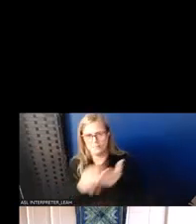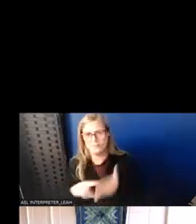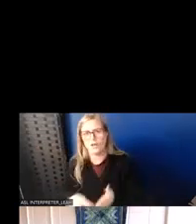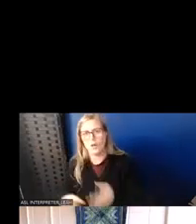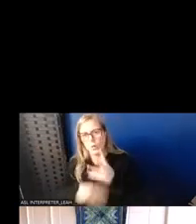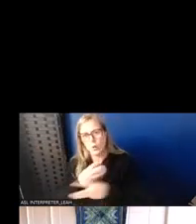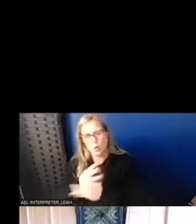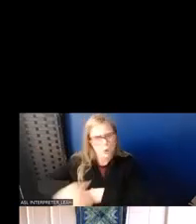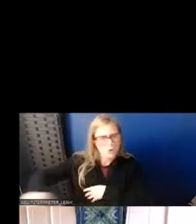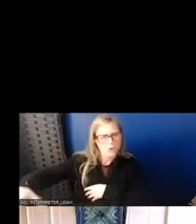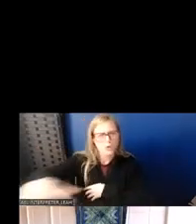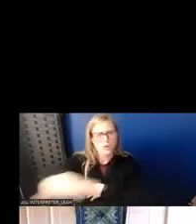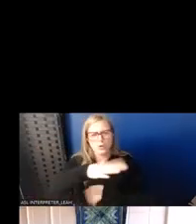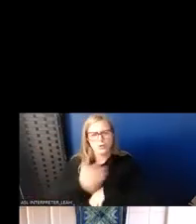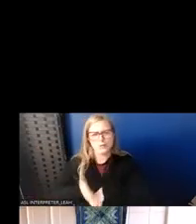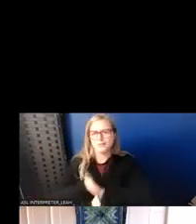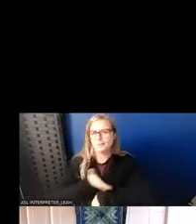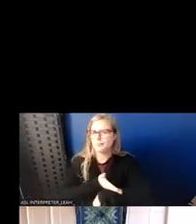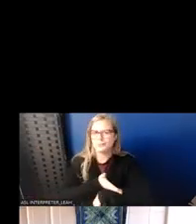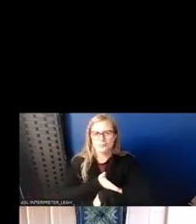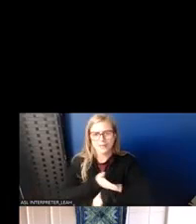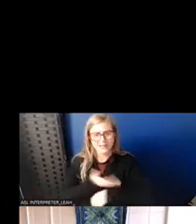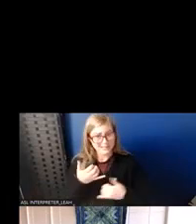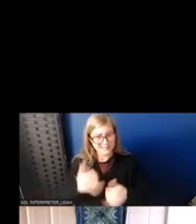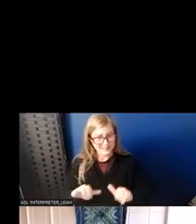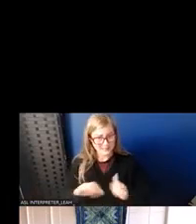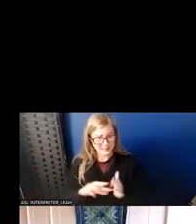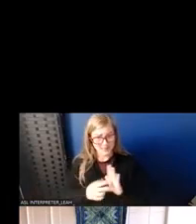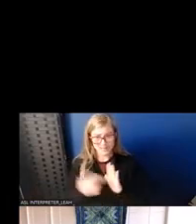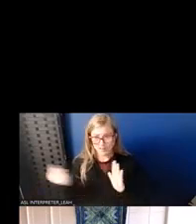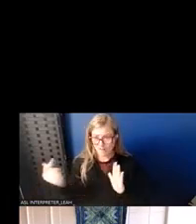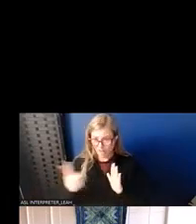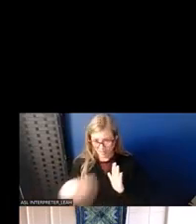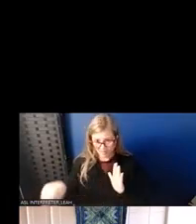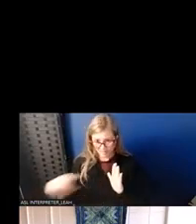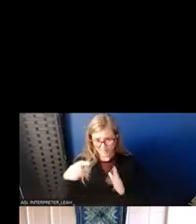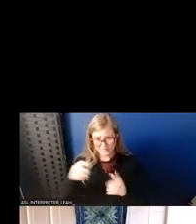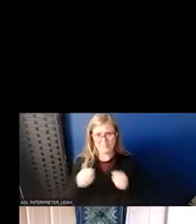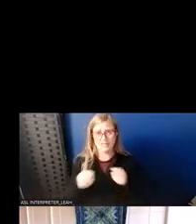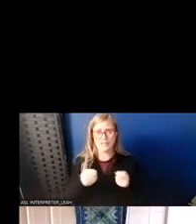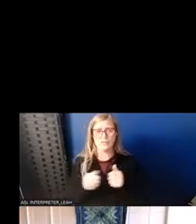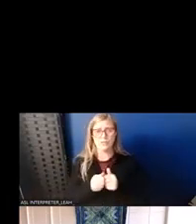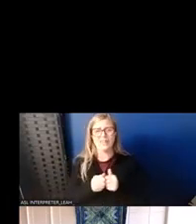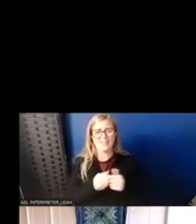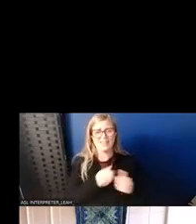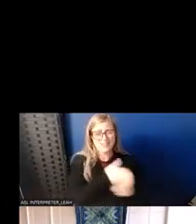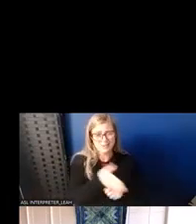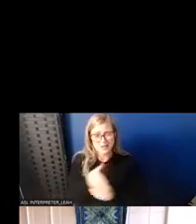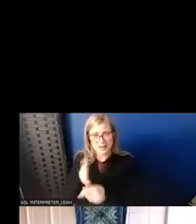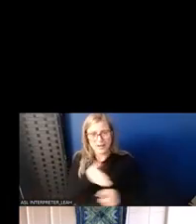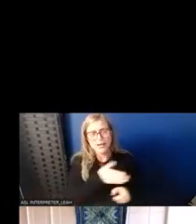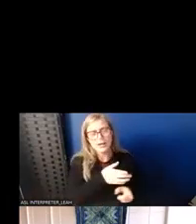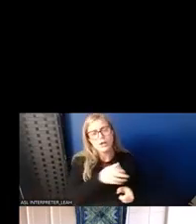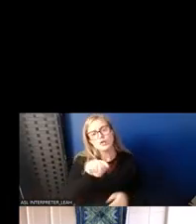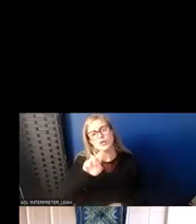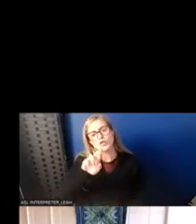But it still means that all of us need to deal with complexity and transdisciplinarity in ways that we probably weren't trained in our fields.